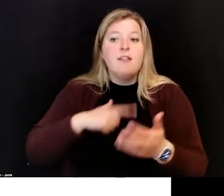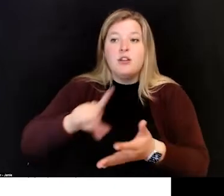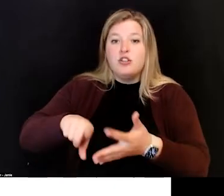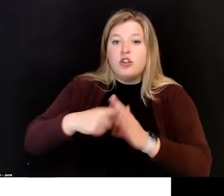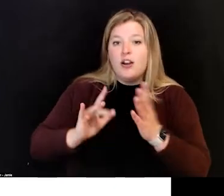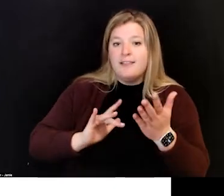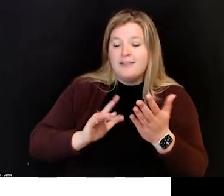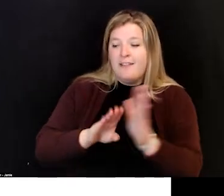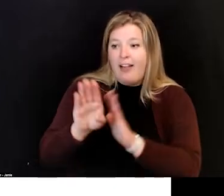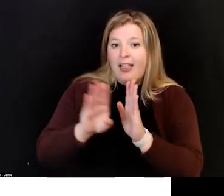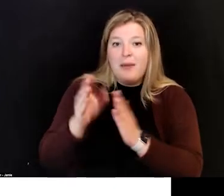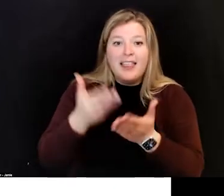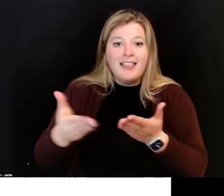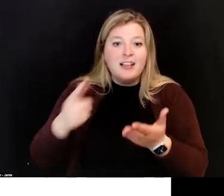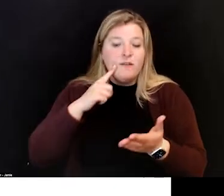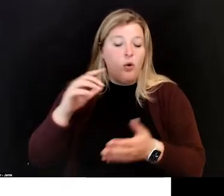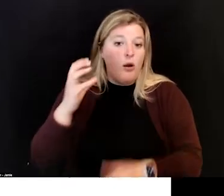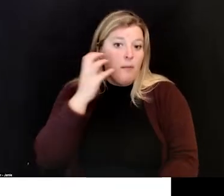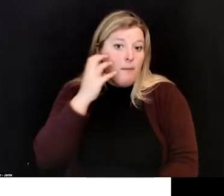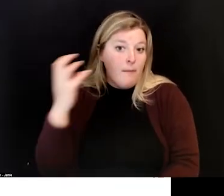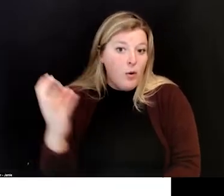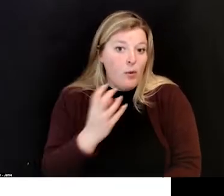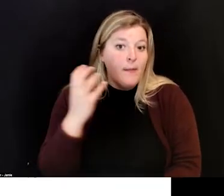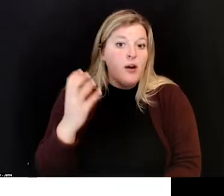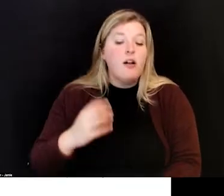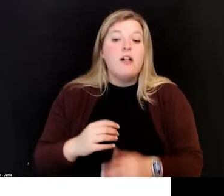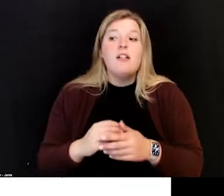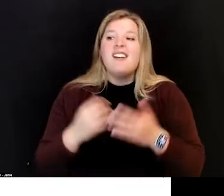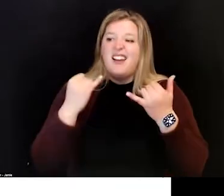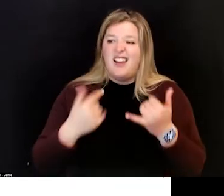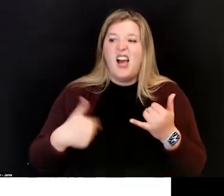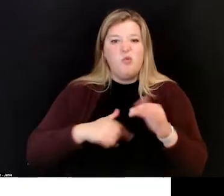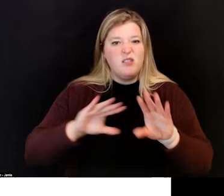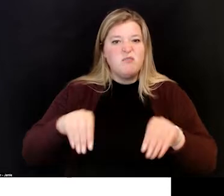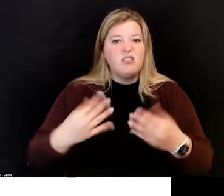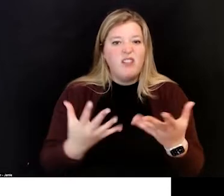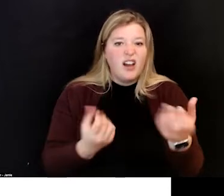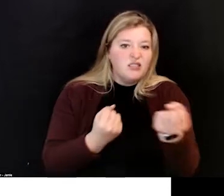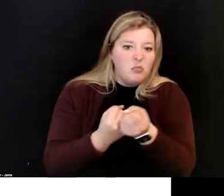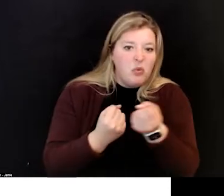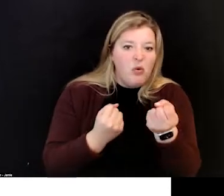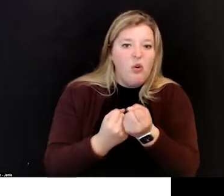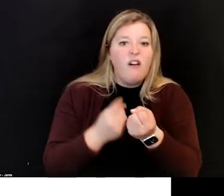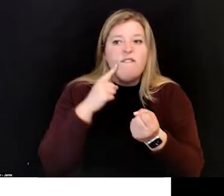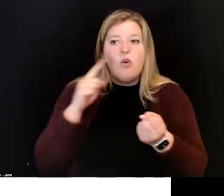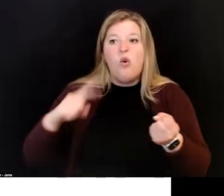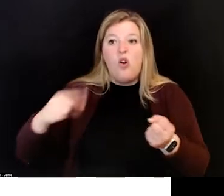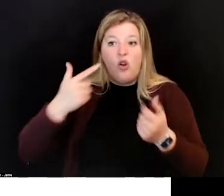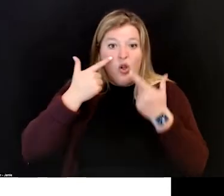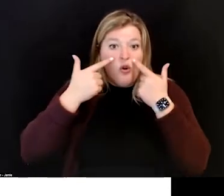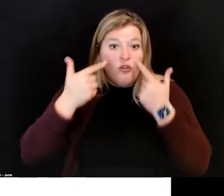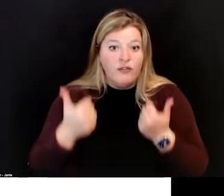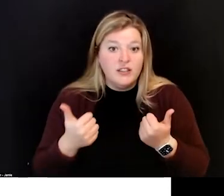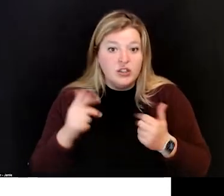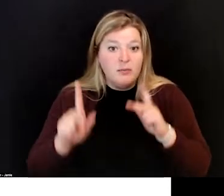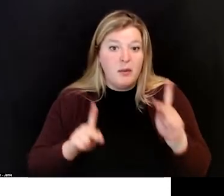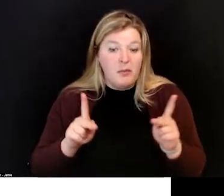We have responsive design as a technique. And now we can provide the kind of support and the level of support for low vision that really is helpful.